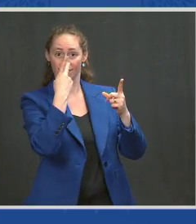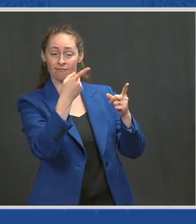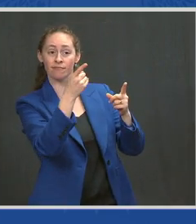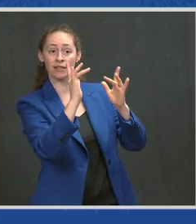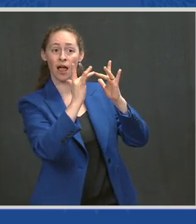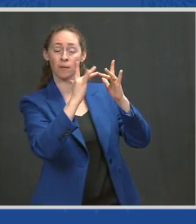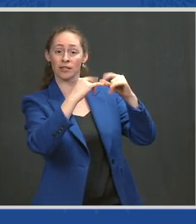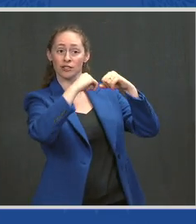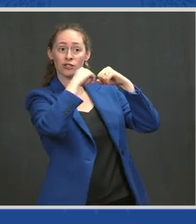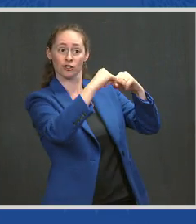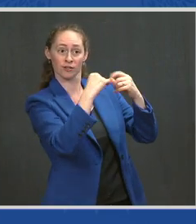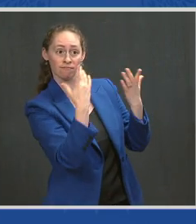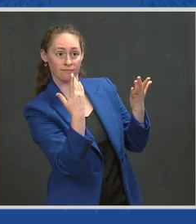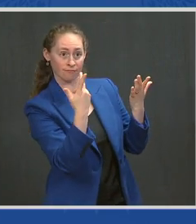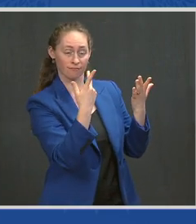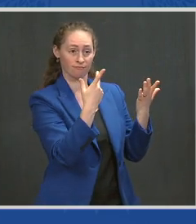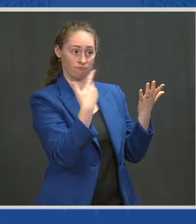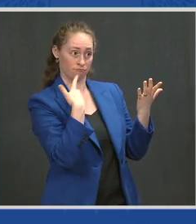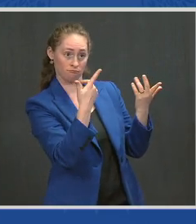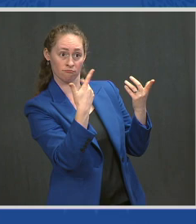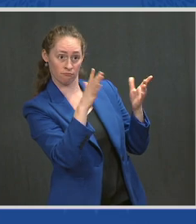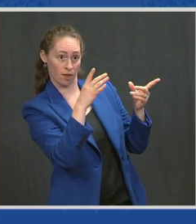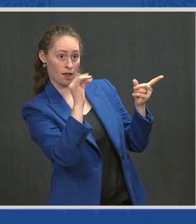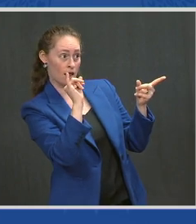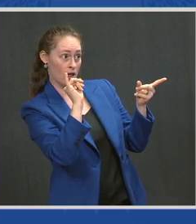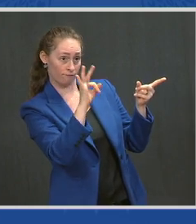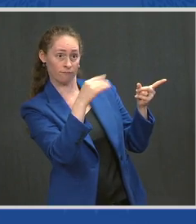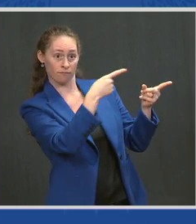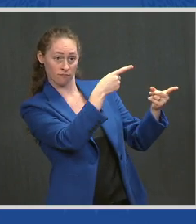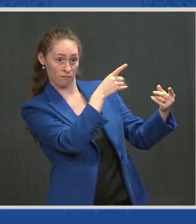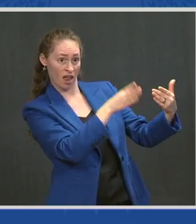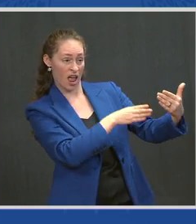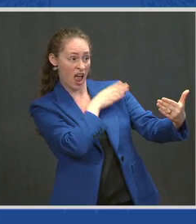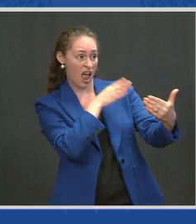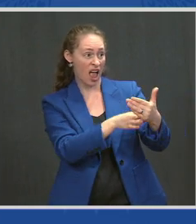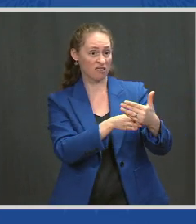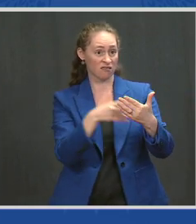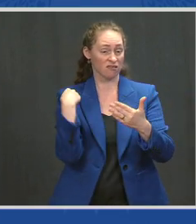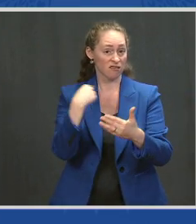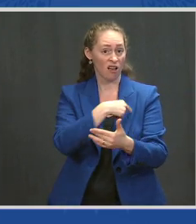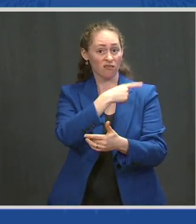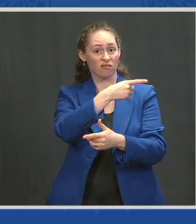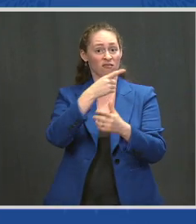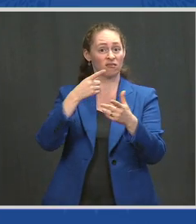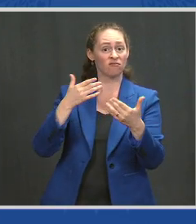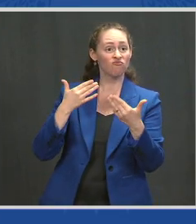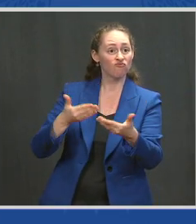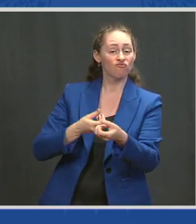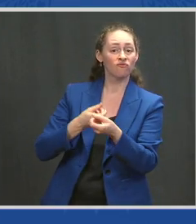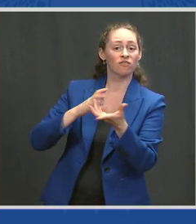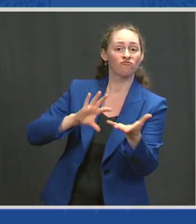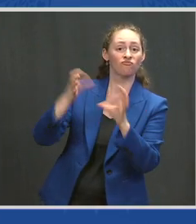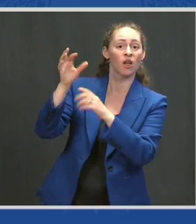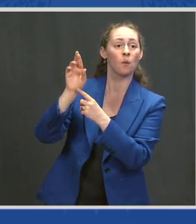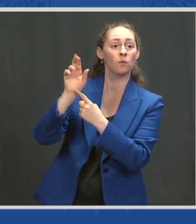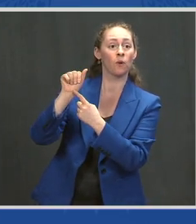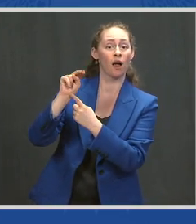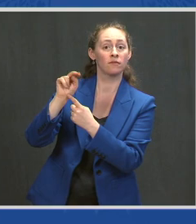against ransomware criminals on Russian territory? They didn't do it. I don't think they planned it, in this case.